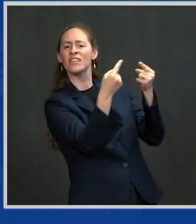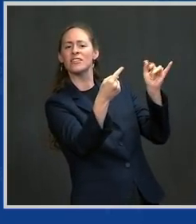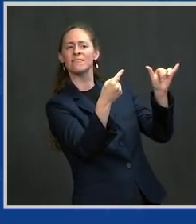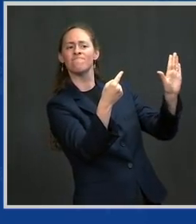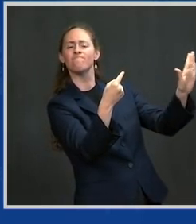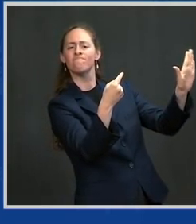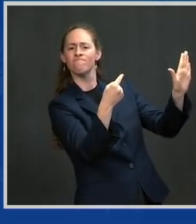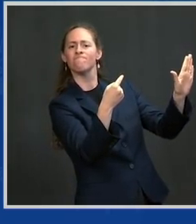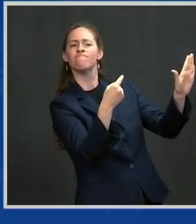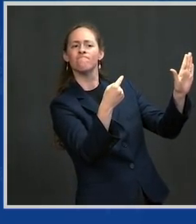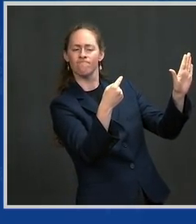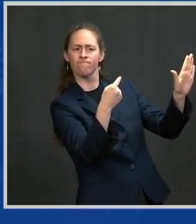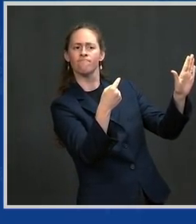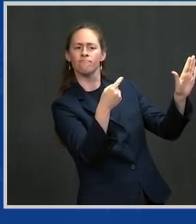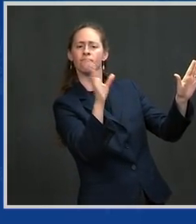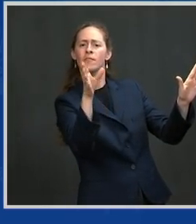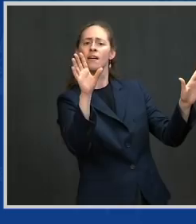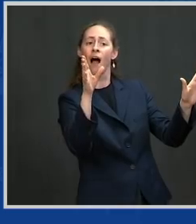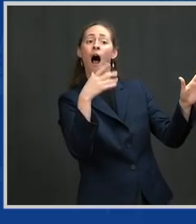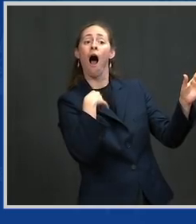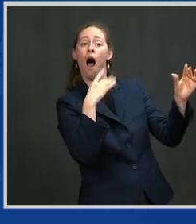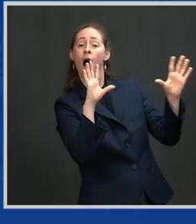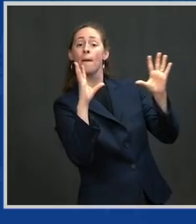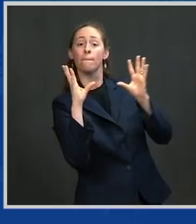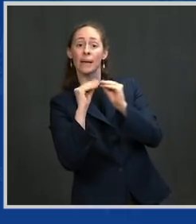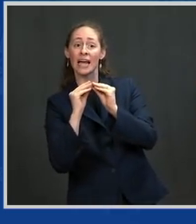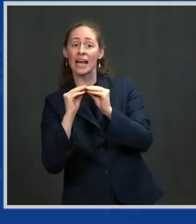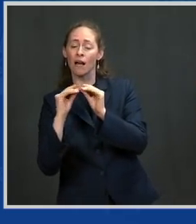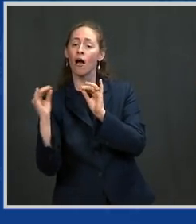and not before, about what the discussion will entail.